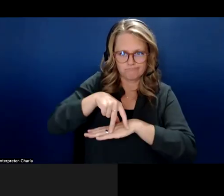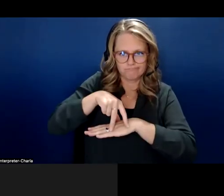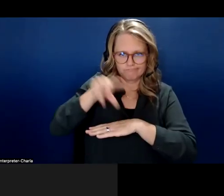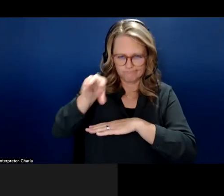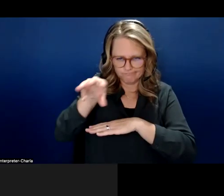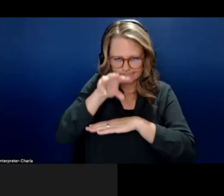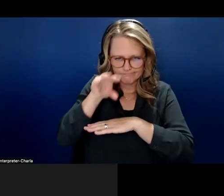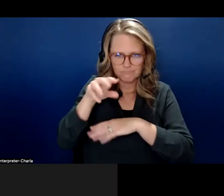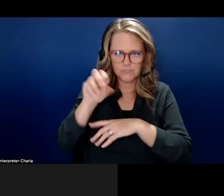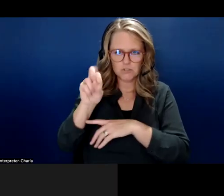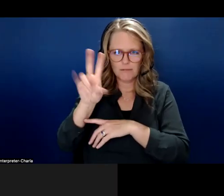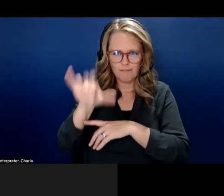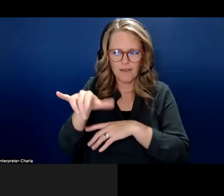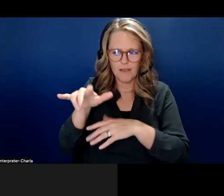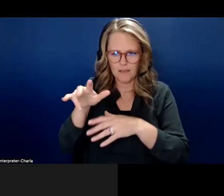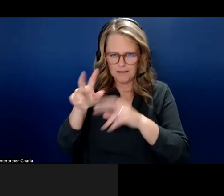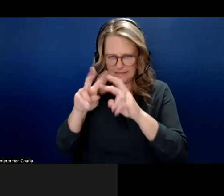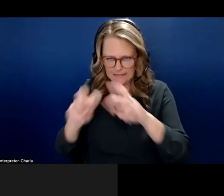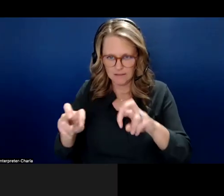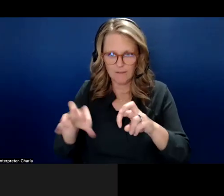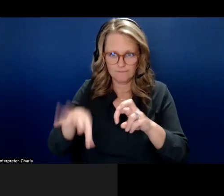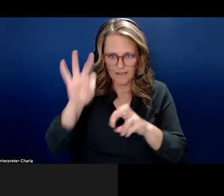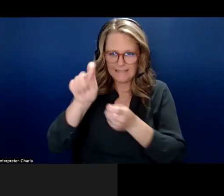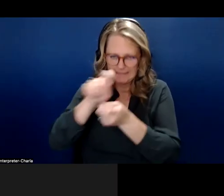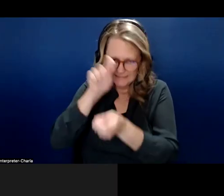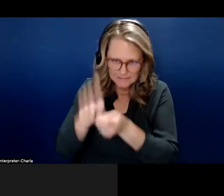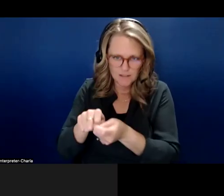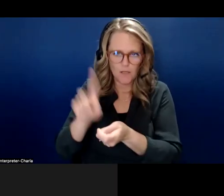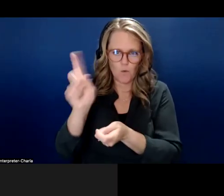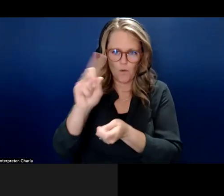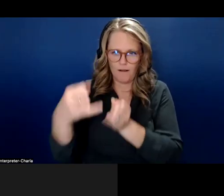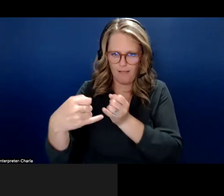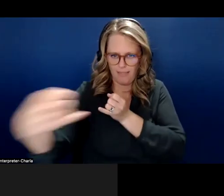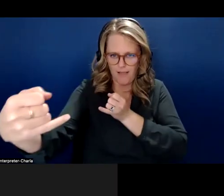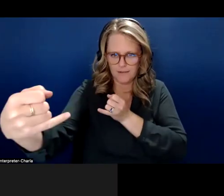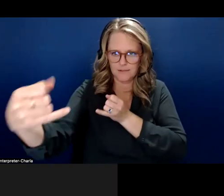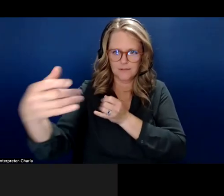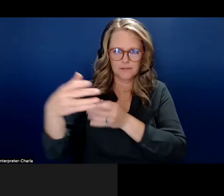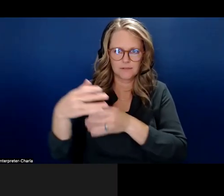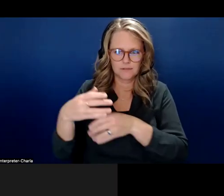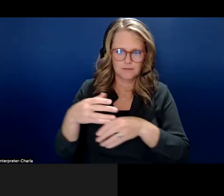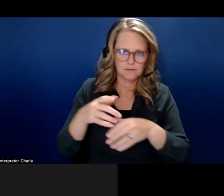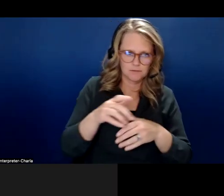where that line is in a legal sense. And so they're doing that and we are having this meeting basically